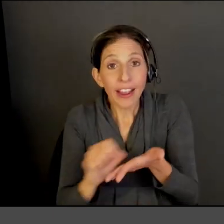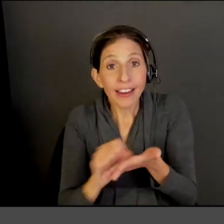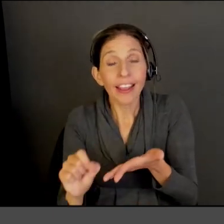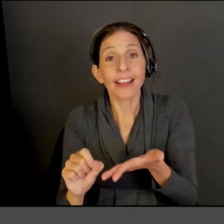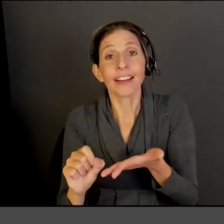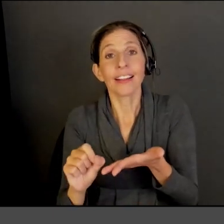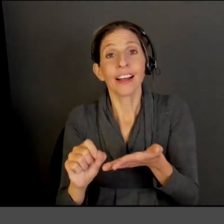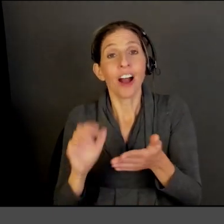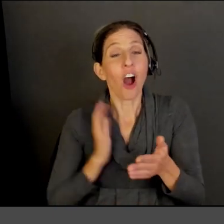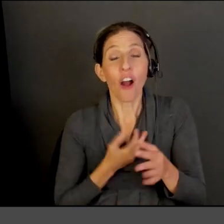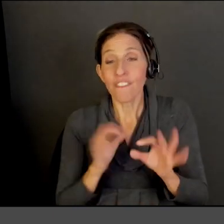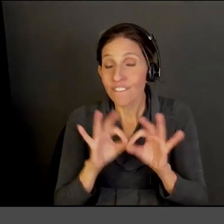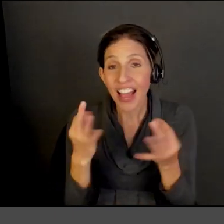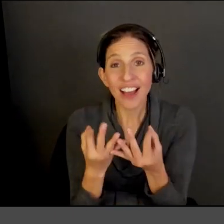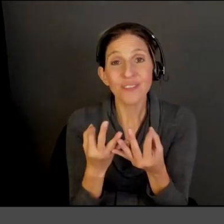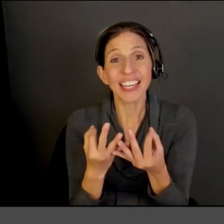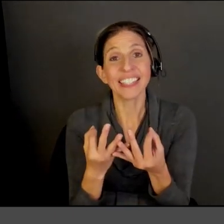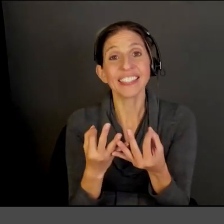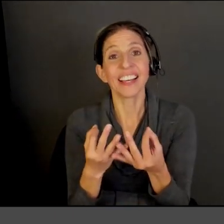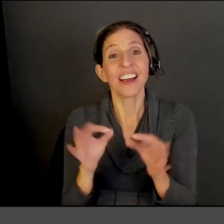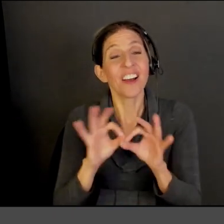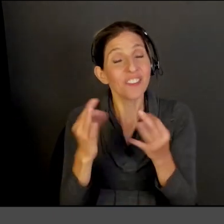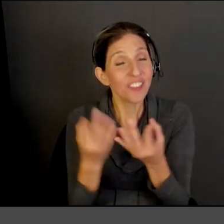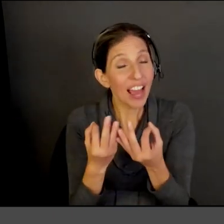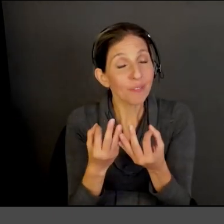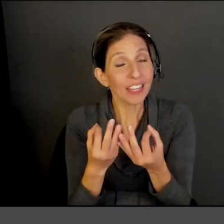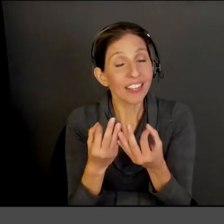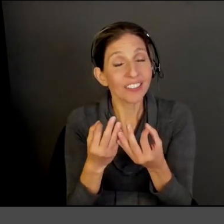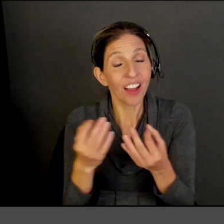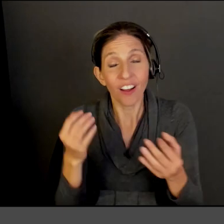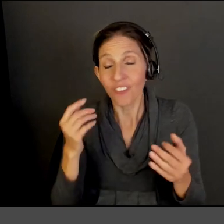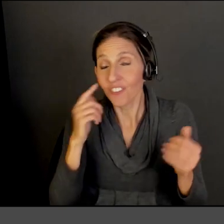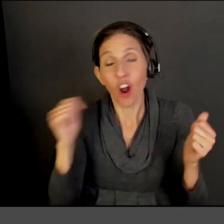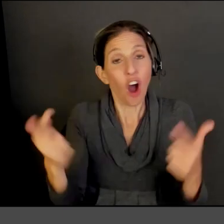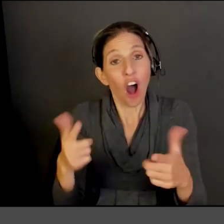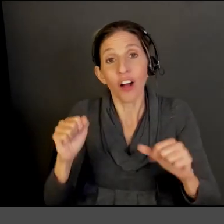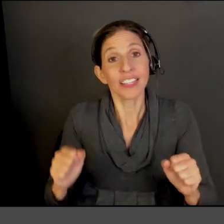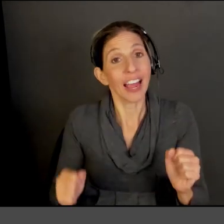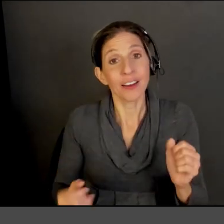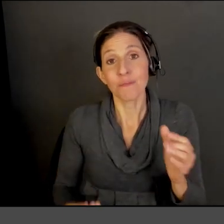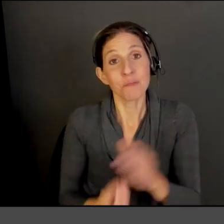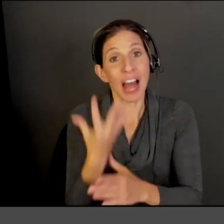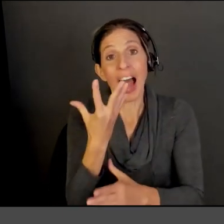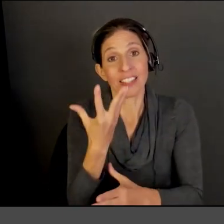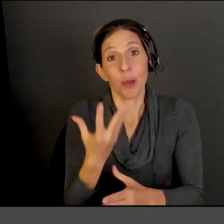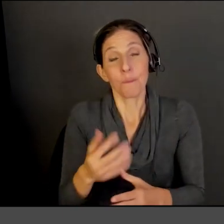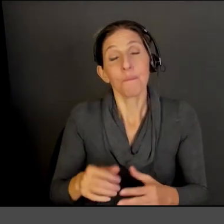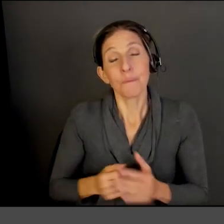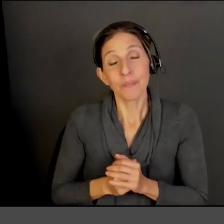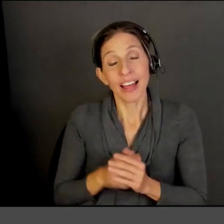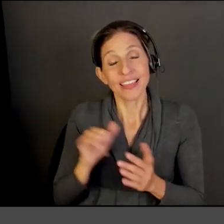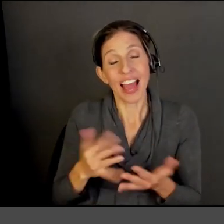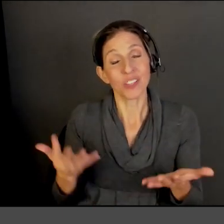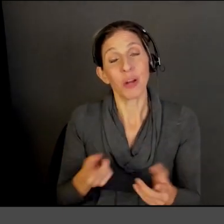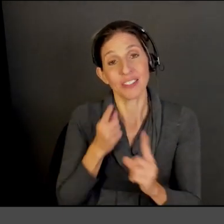AND THAT'S THAT'S WHAT IT'S ALL ABOUT. AND WHY DO YOU THINK JUST TO GO FURTHER WITH THAT,